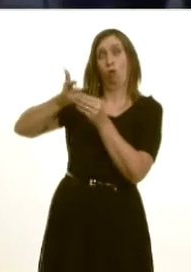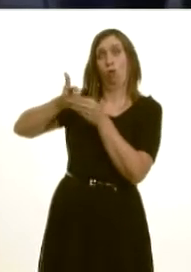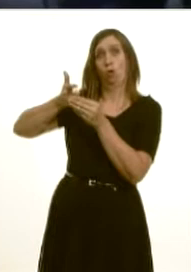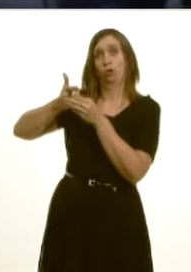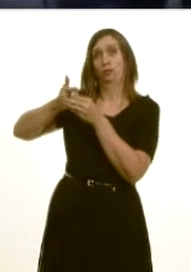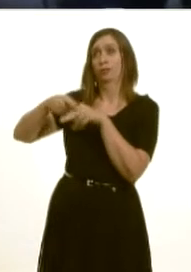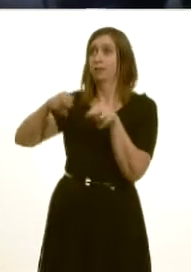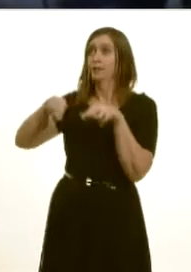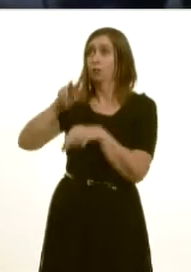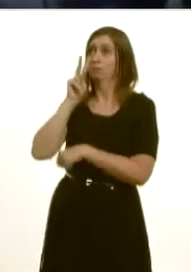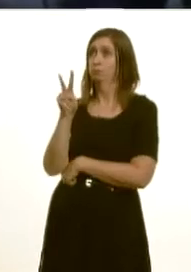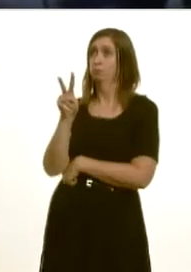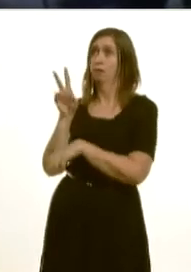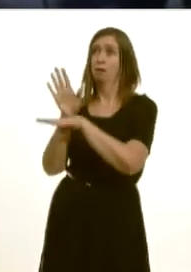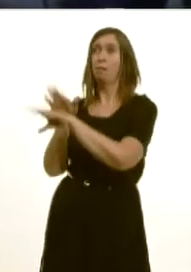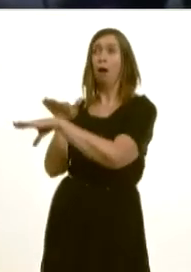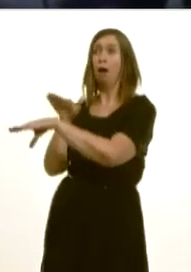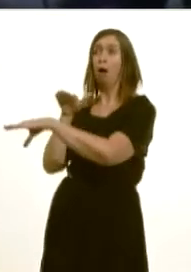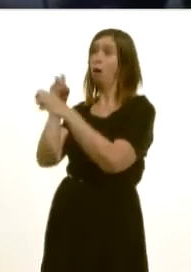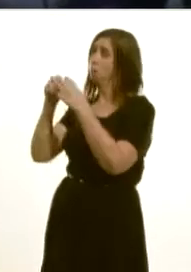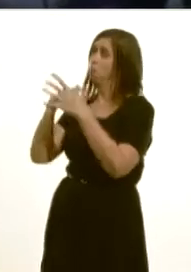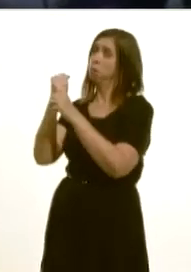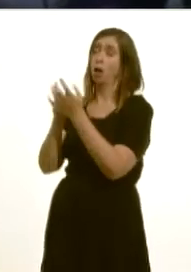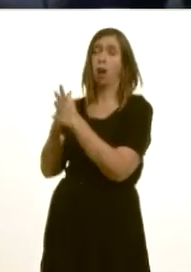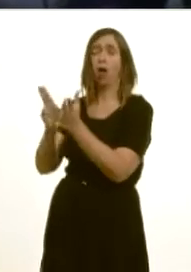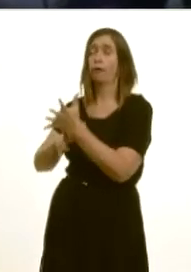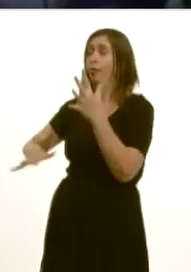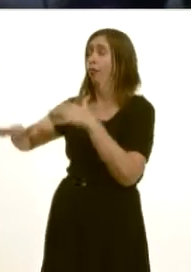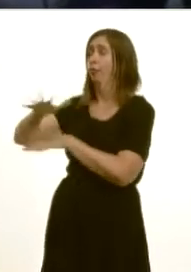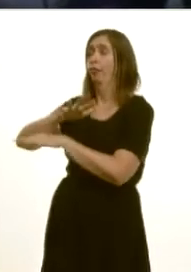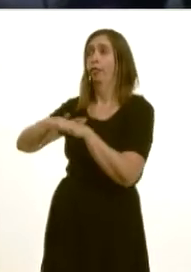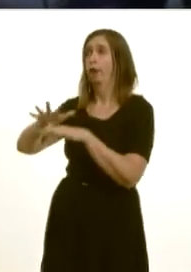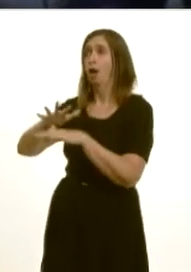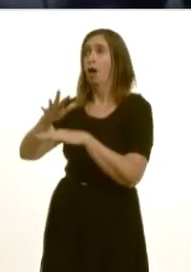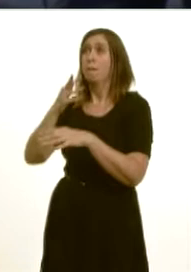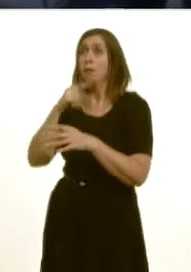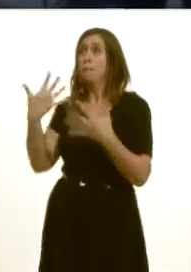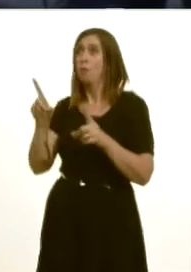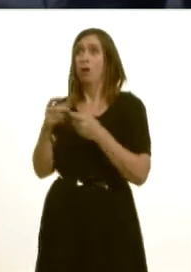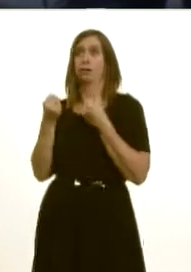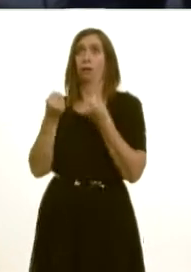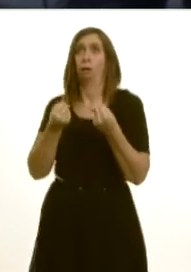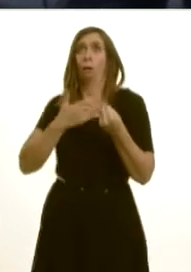traffic chaos in and around Baglan, notwithstanding people reversing their cars when they go up